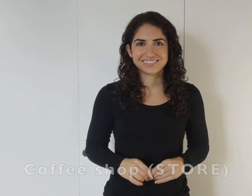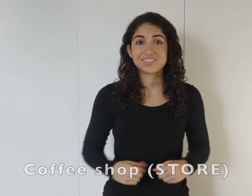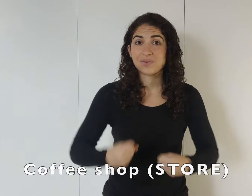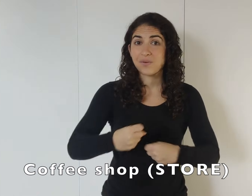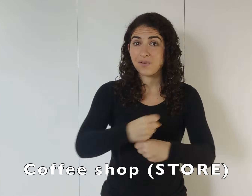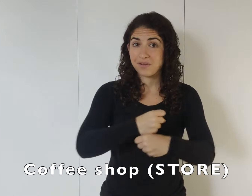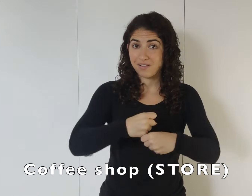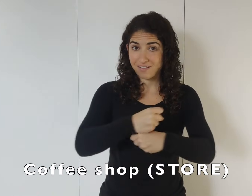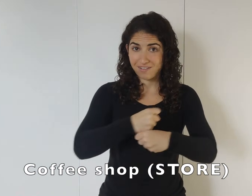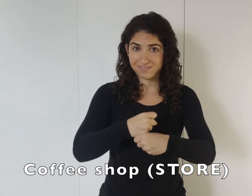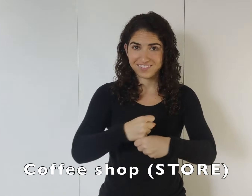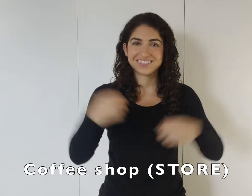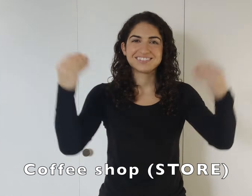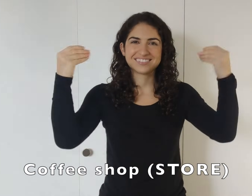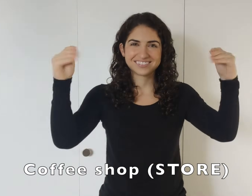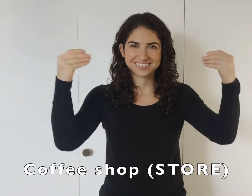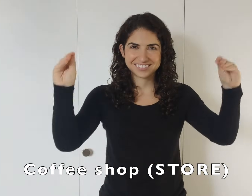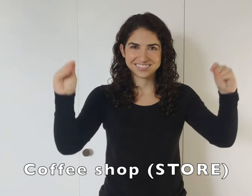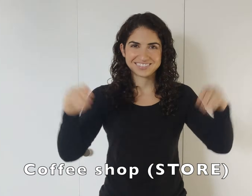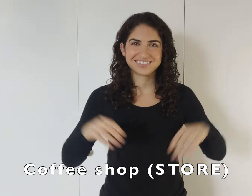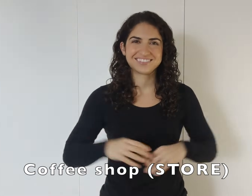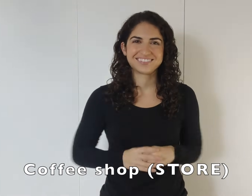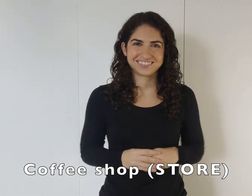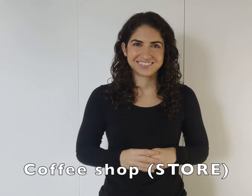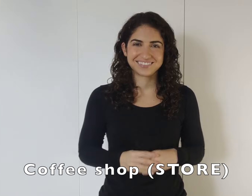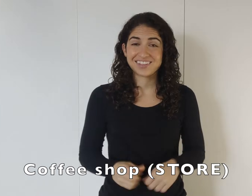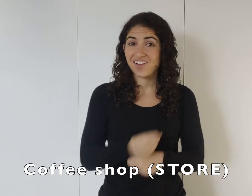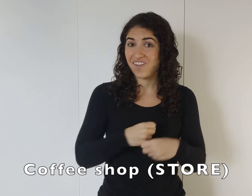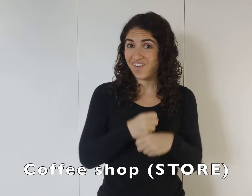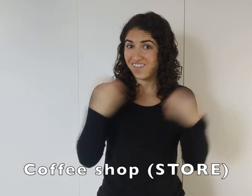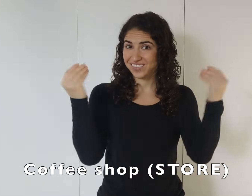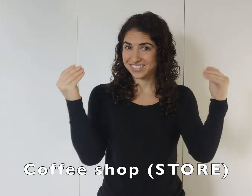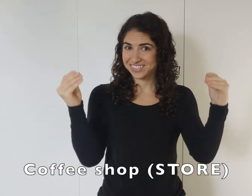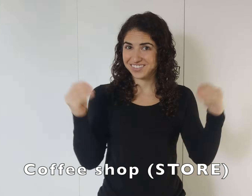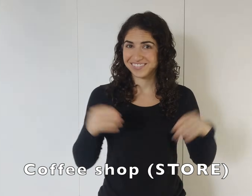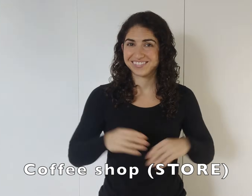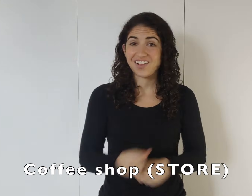So: COFFEE STORE. coffee store